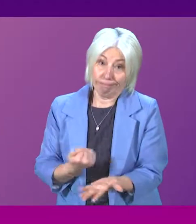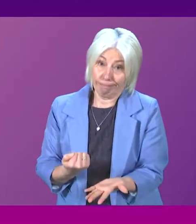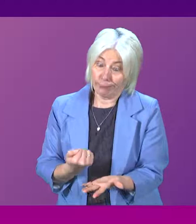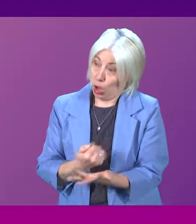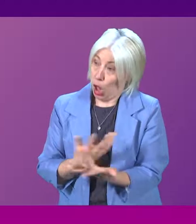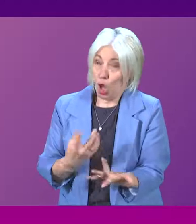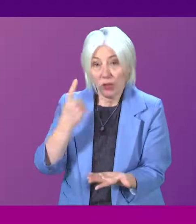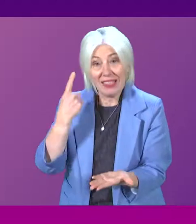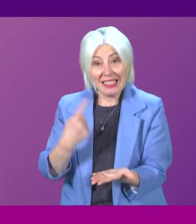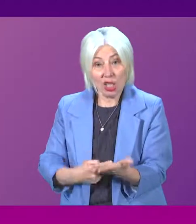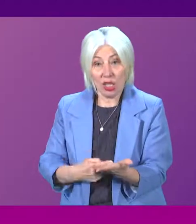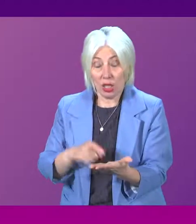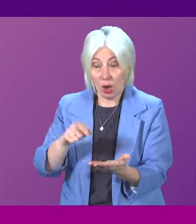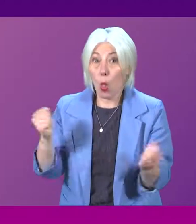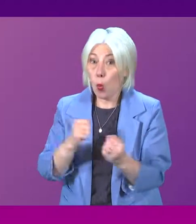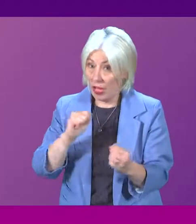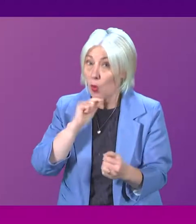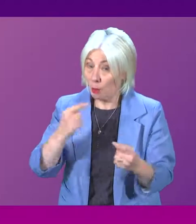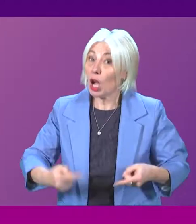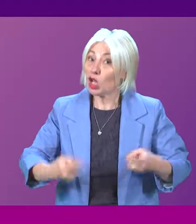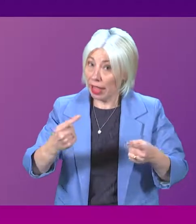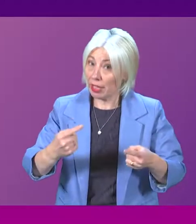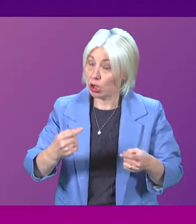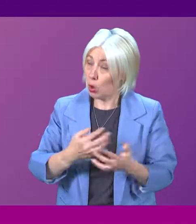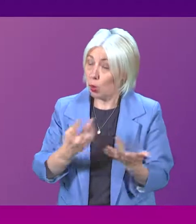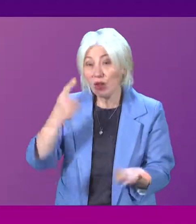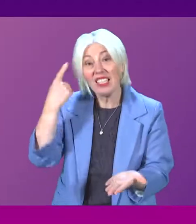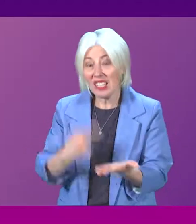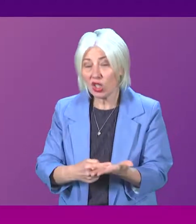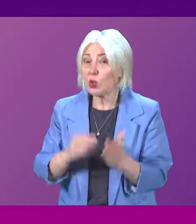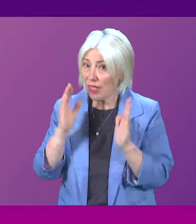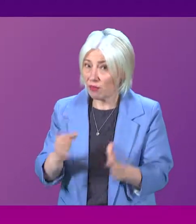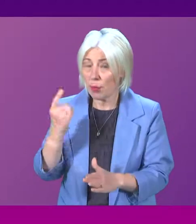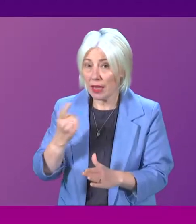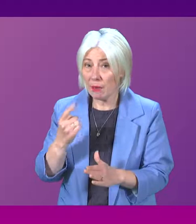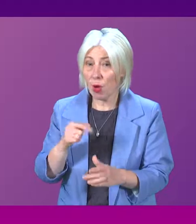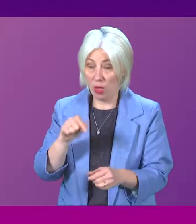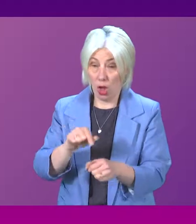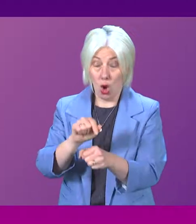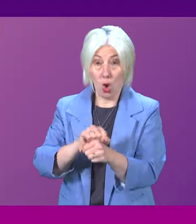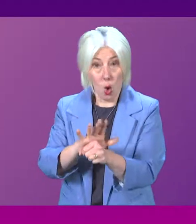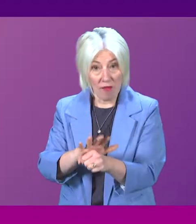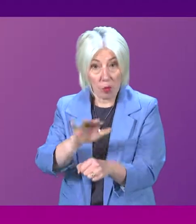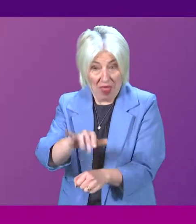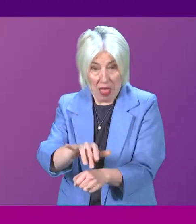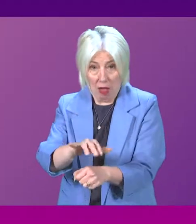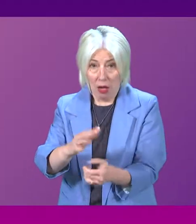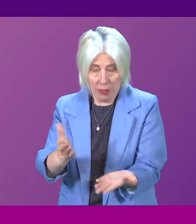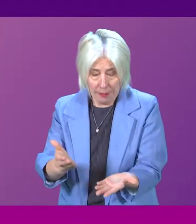As we go into a very challenging winter, there are many decisions that will have to be taken that will be affected by the presence of Covid.